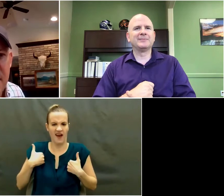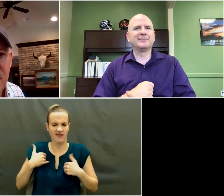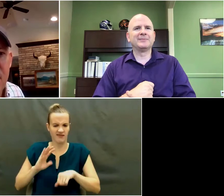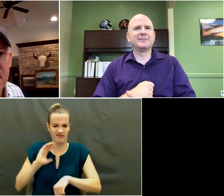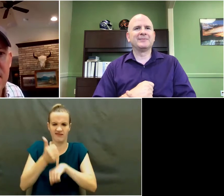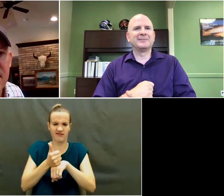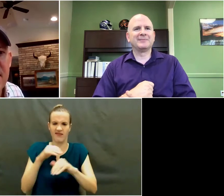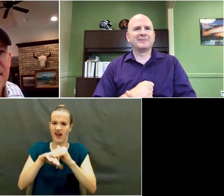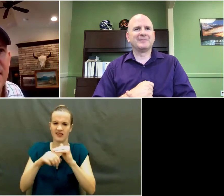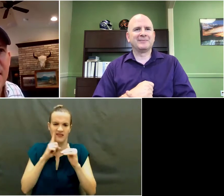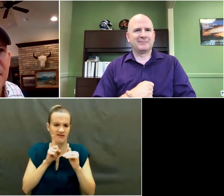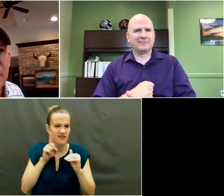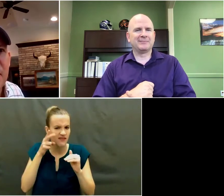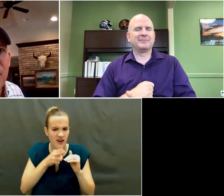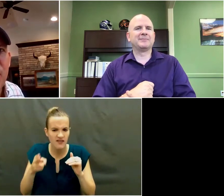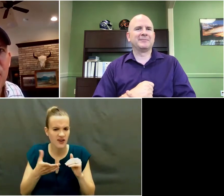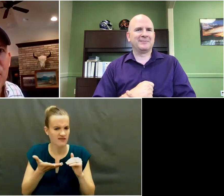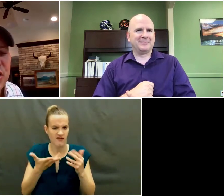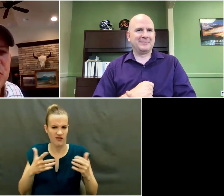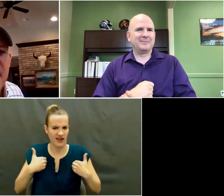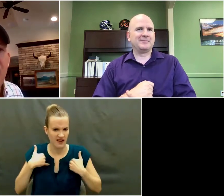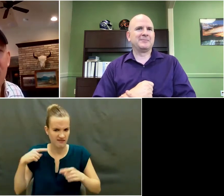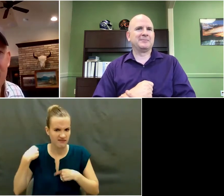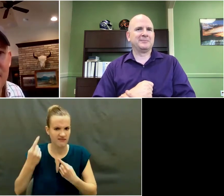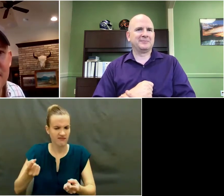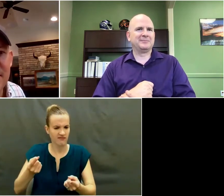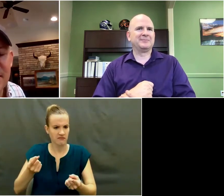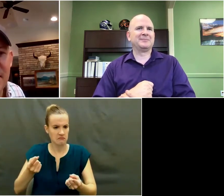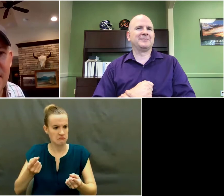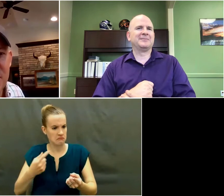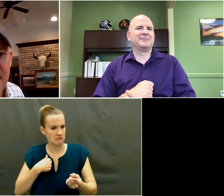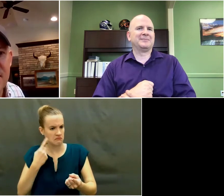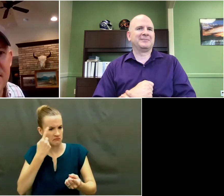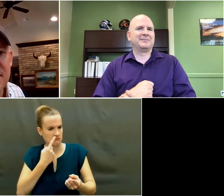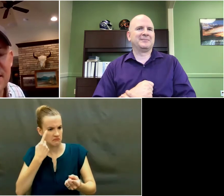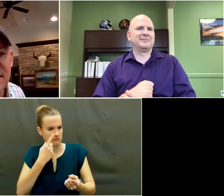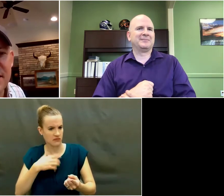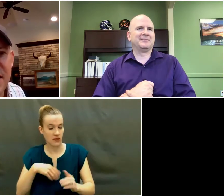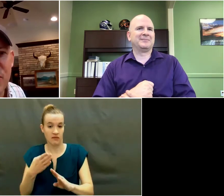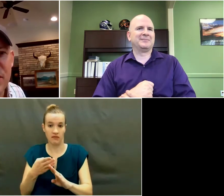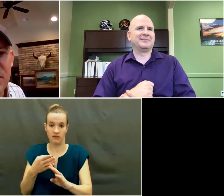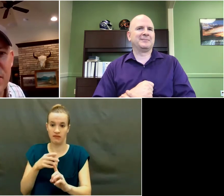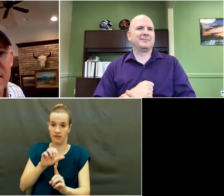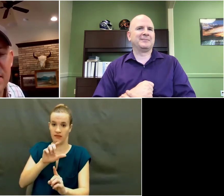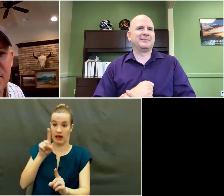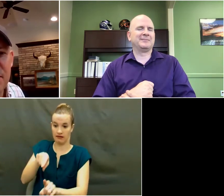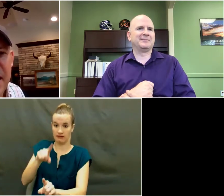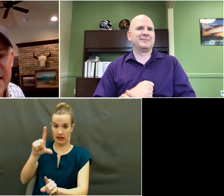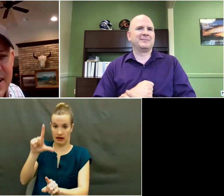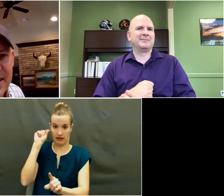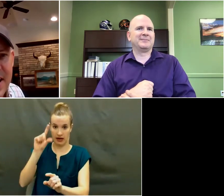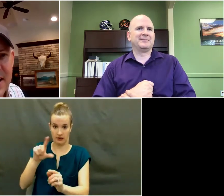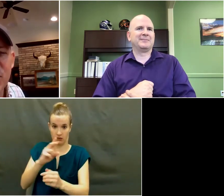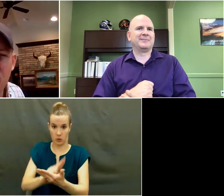are Deaf or Hard of Hearing. Could you tell the changes that were created by the ADA even though